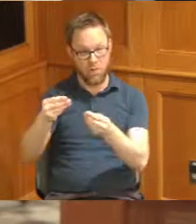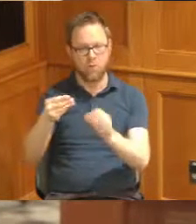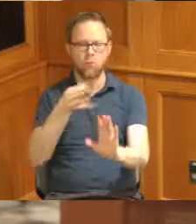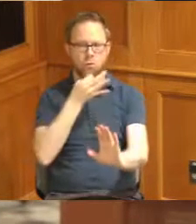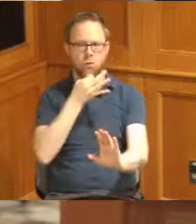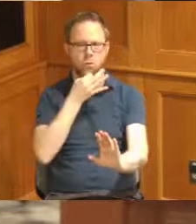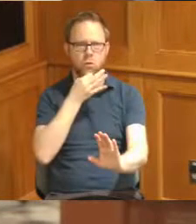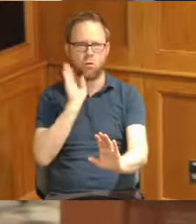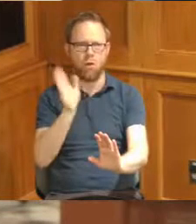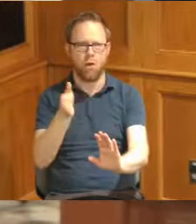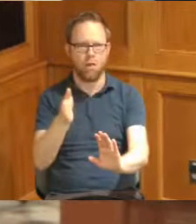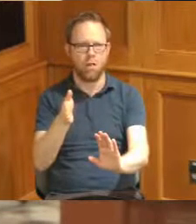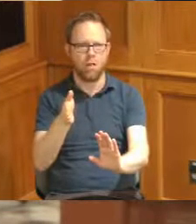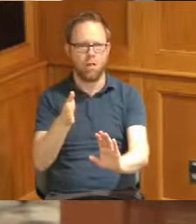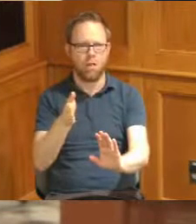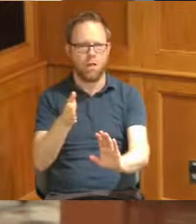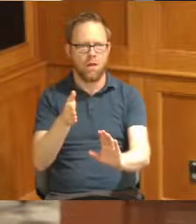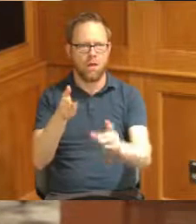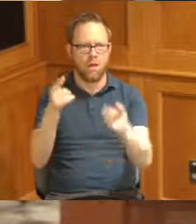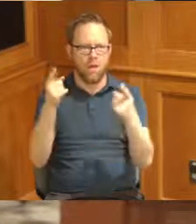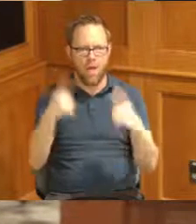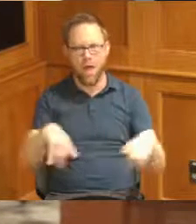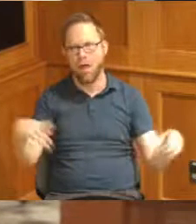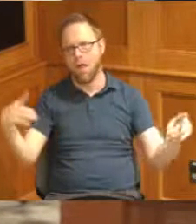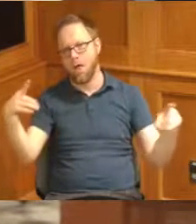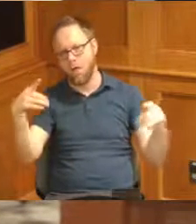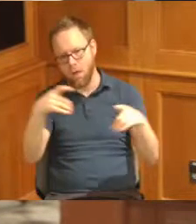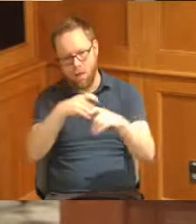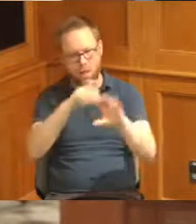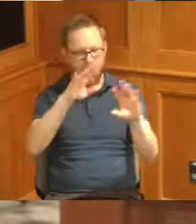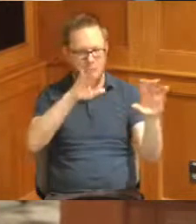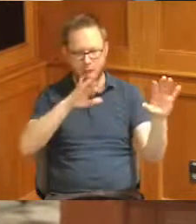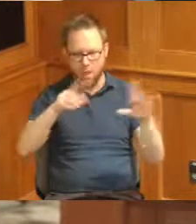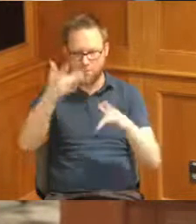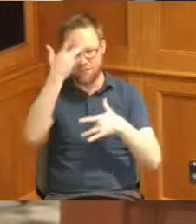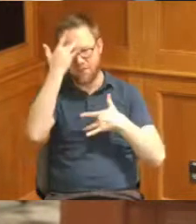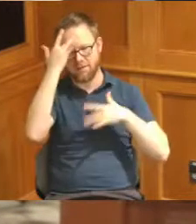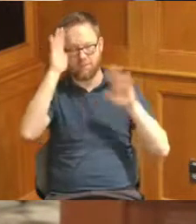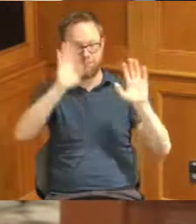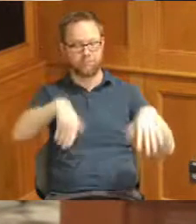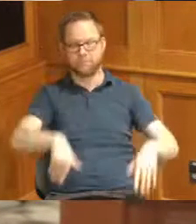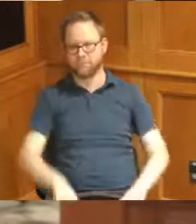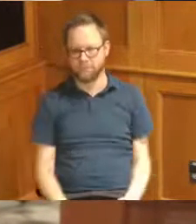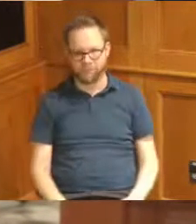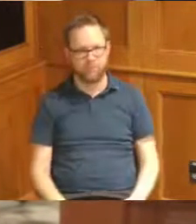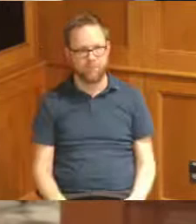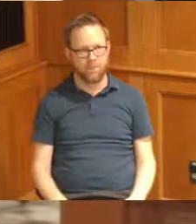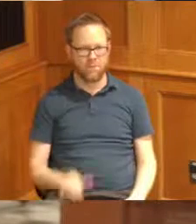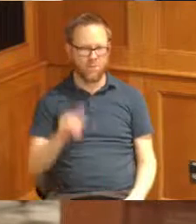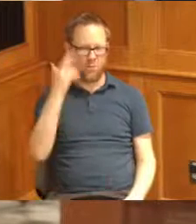it's just that I had a lot of complication of being sick so what that's the reason why it's been